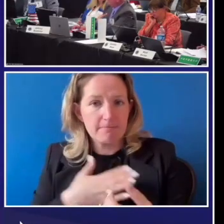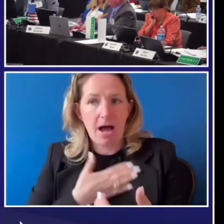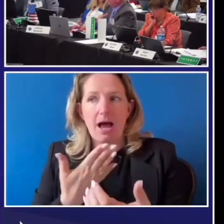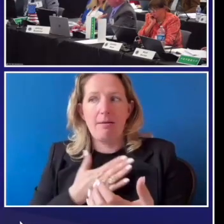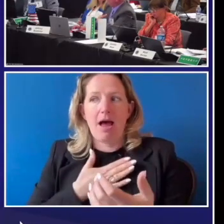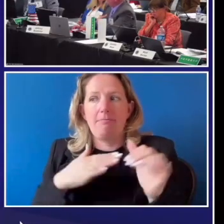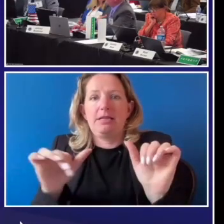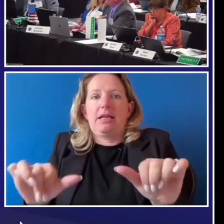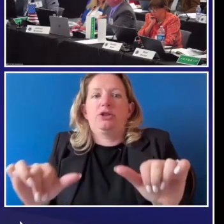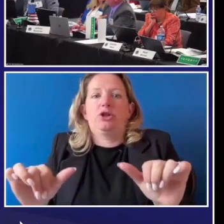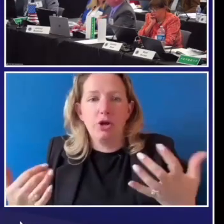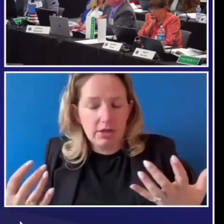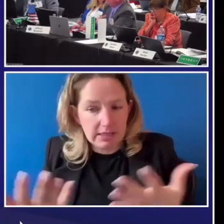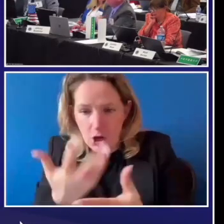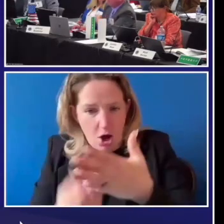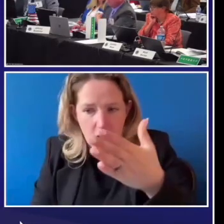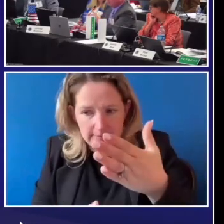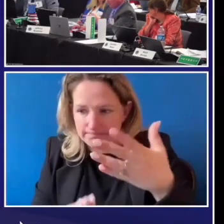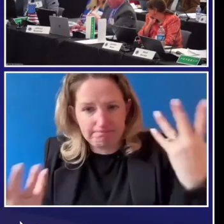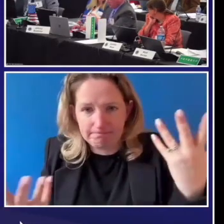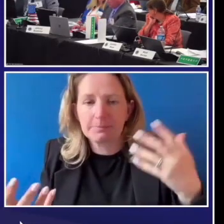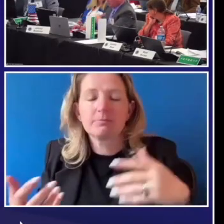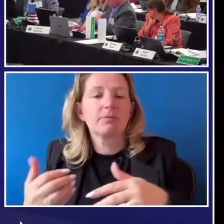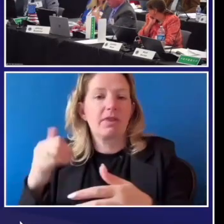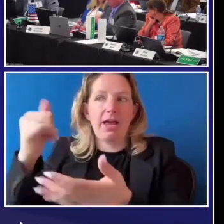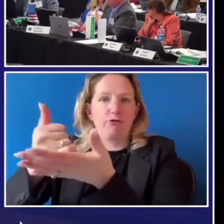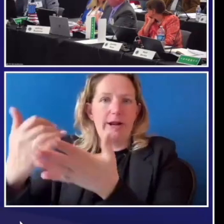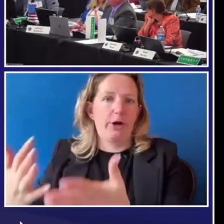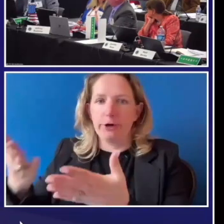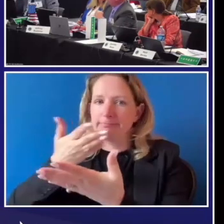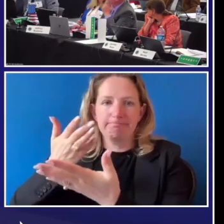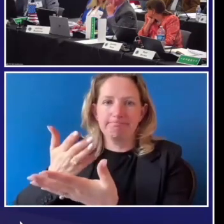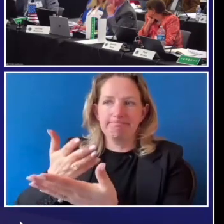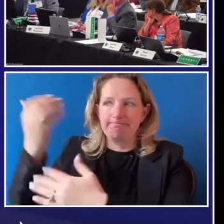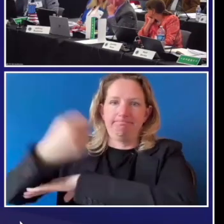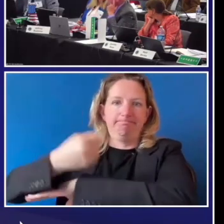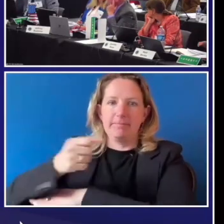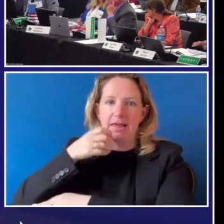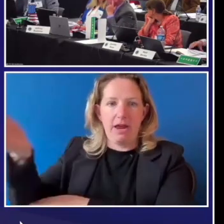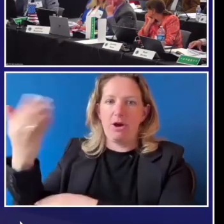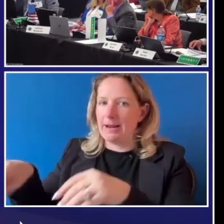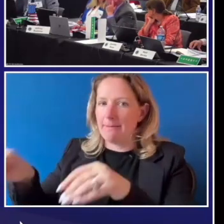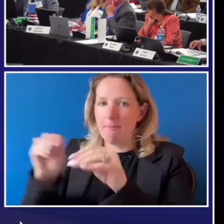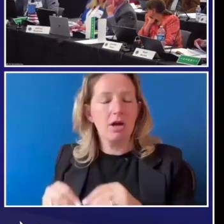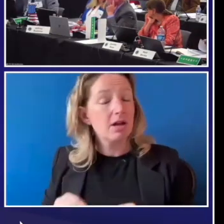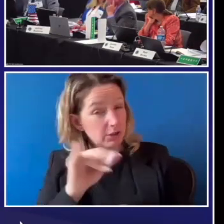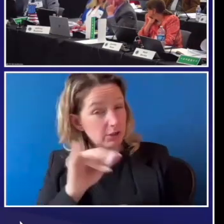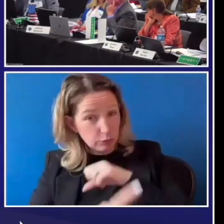It doesn't exist any longer. So my question is, the two-year mark. Is that somewhere in statute or how, where